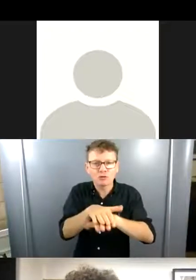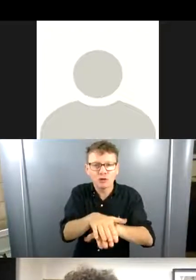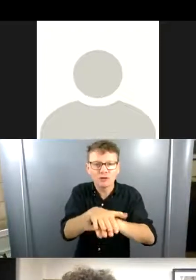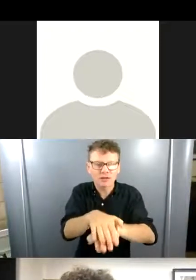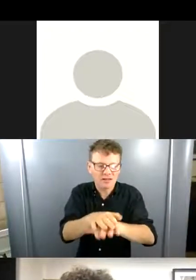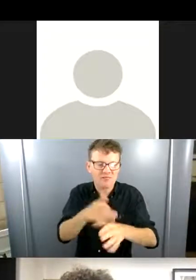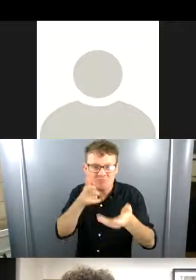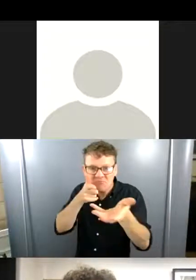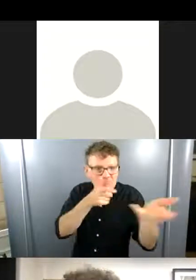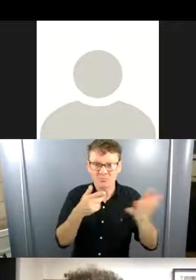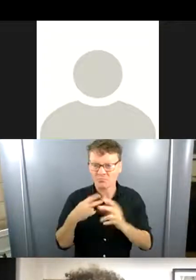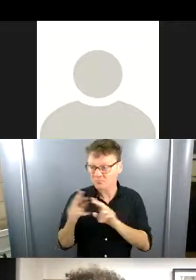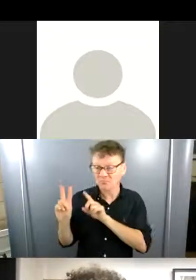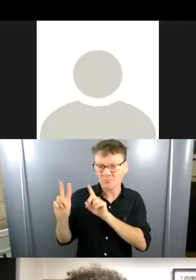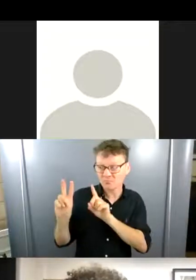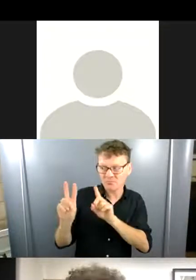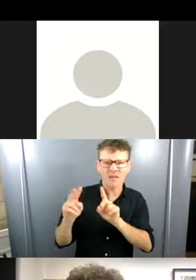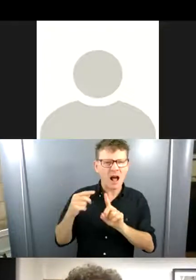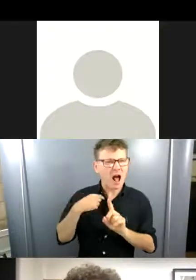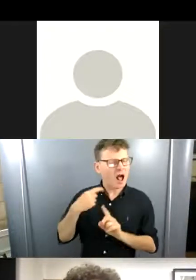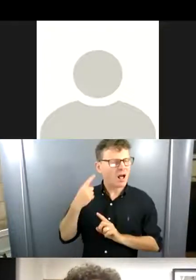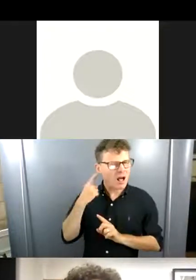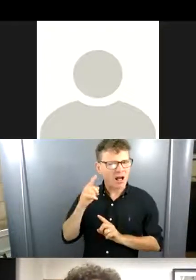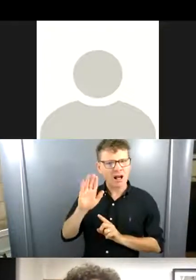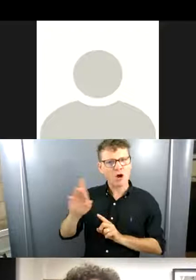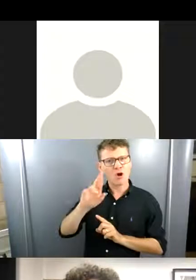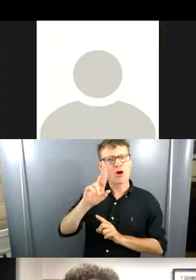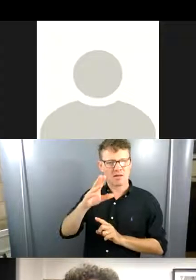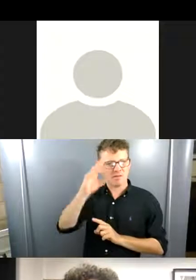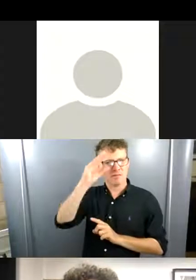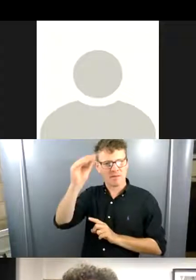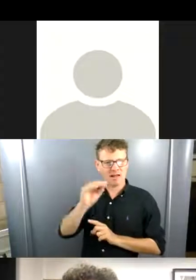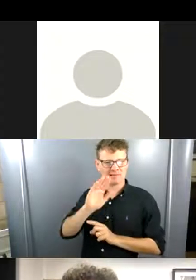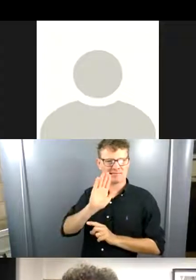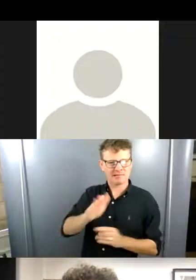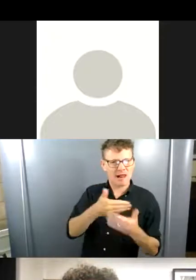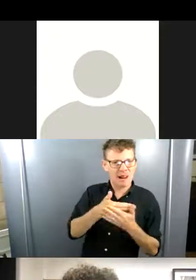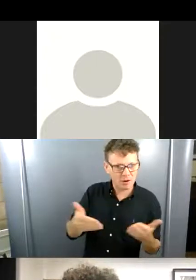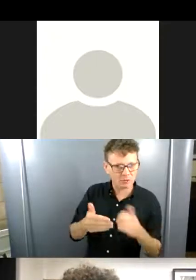whole time Richard was speaking his variety of Yolŋu-matha and Nancy was speaking Mawng